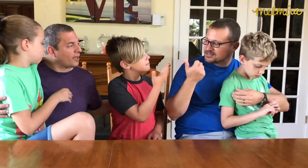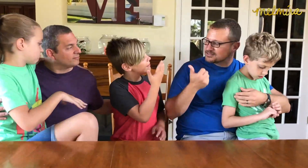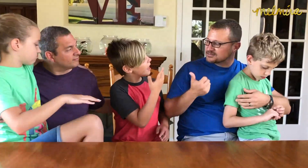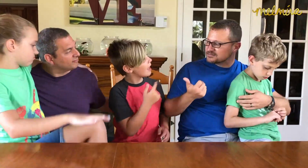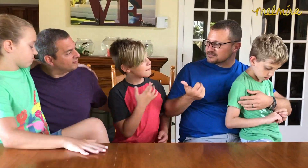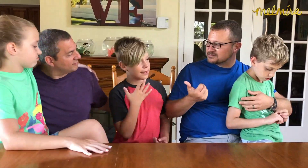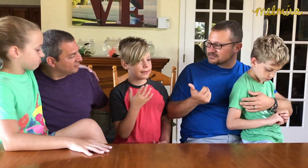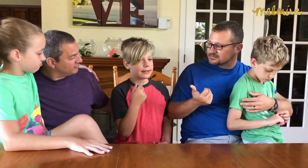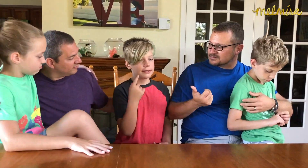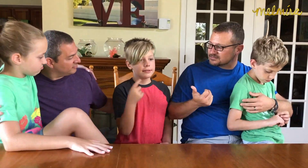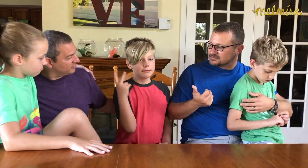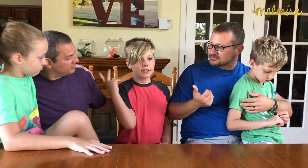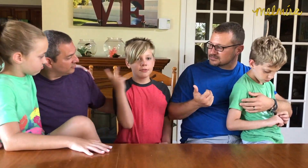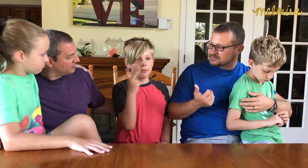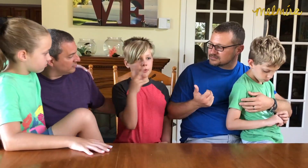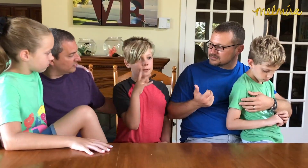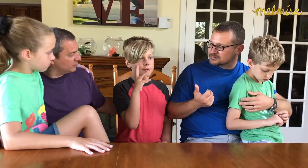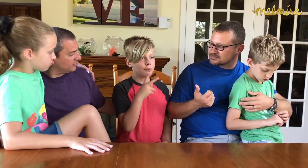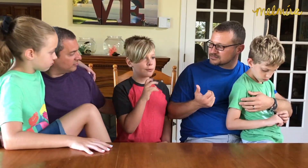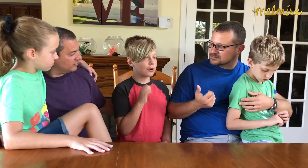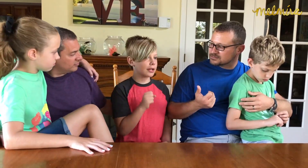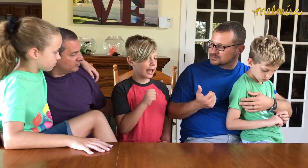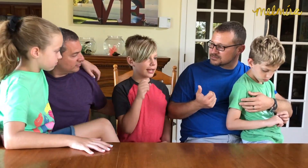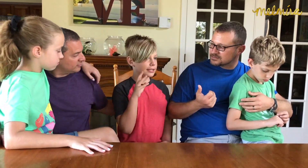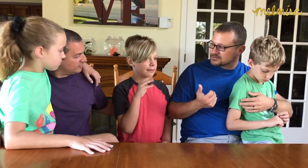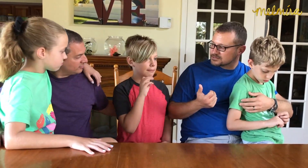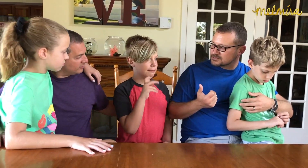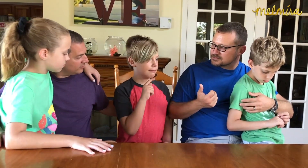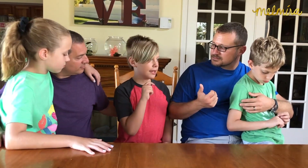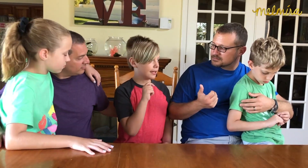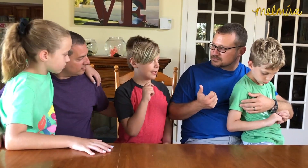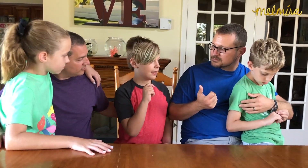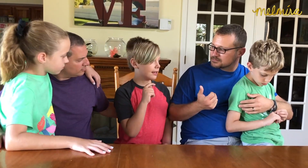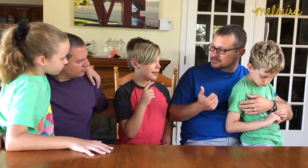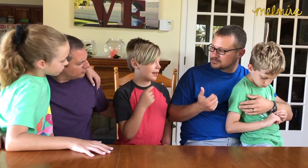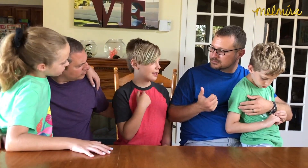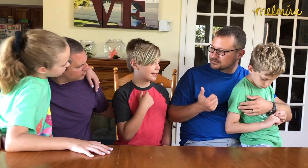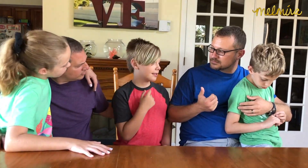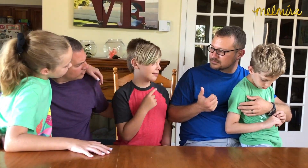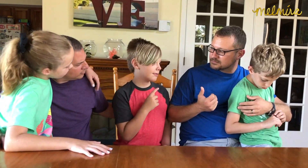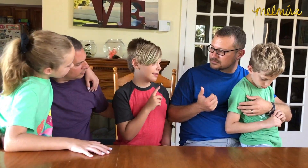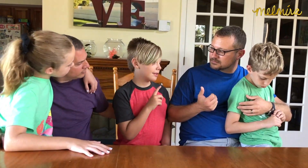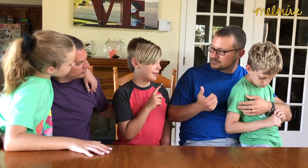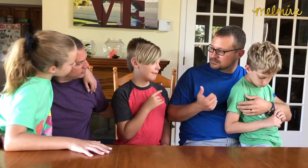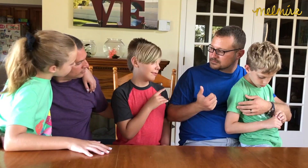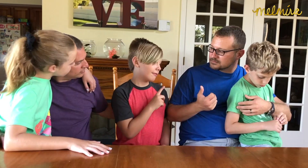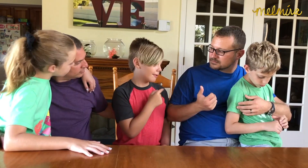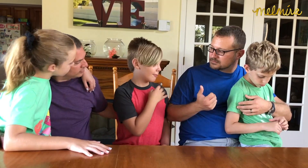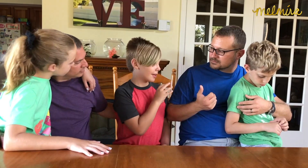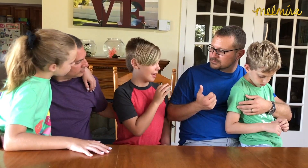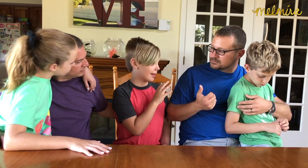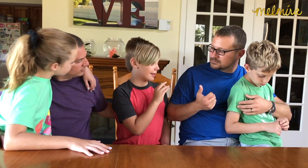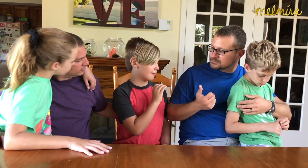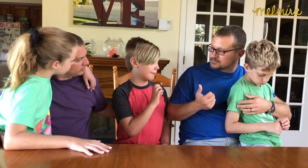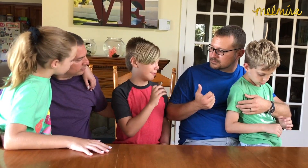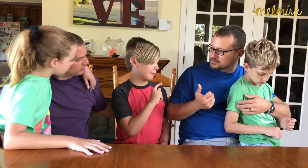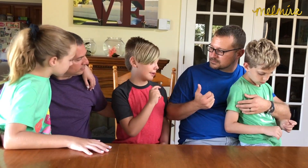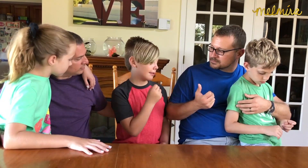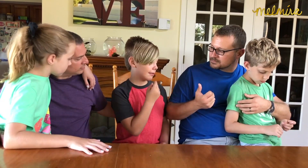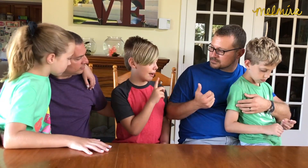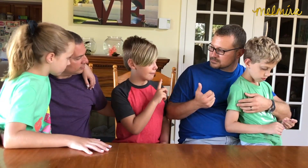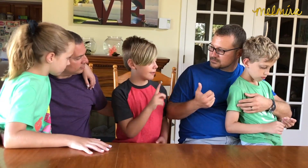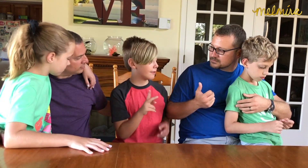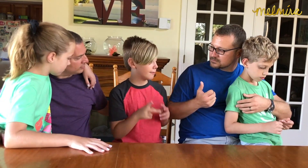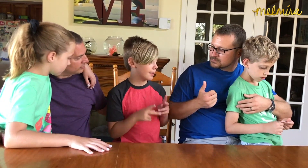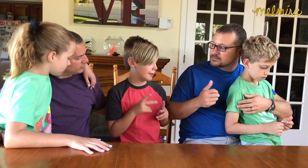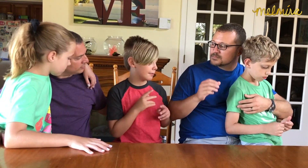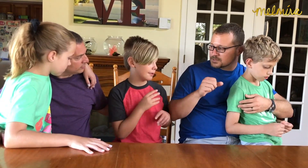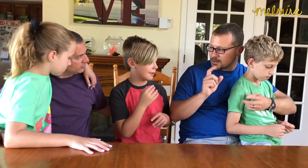We get to meet different people.